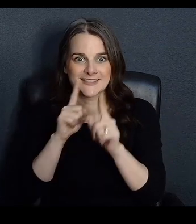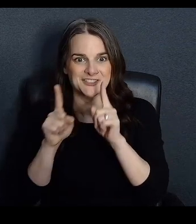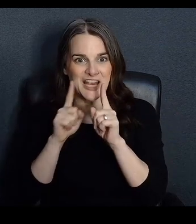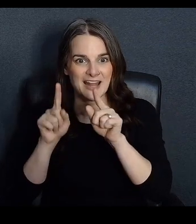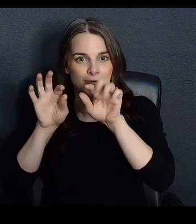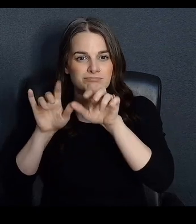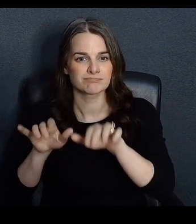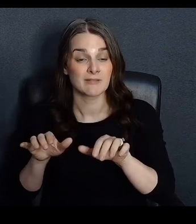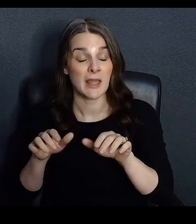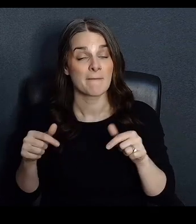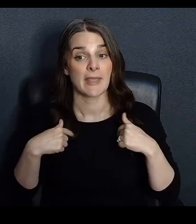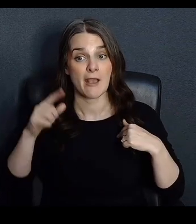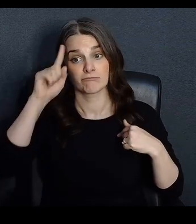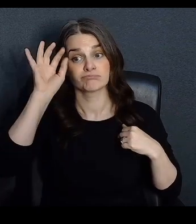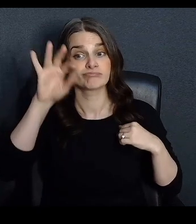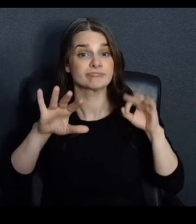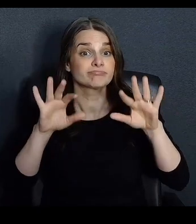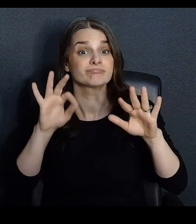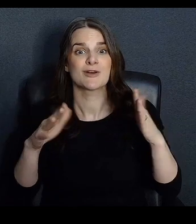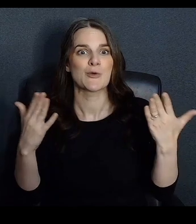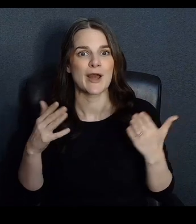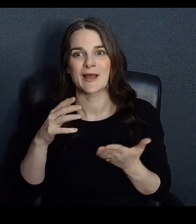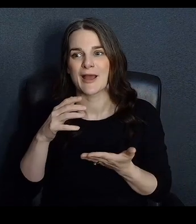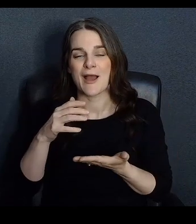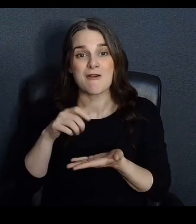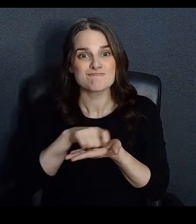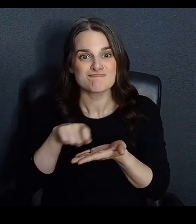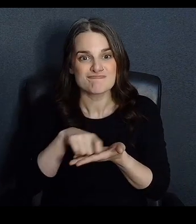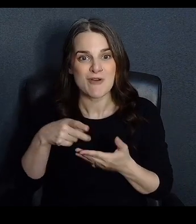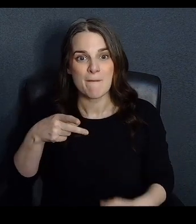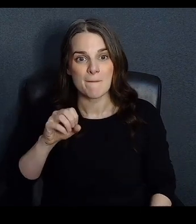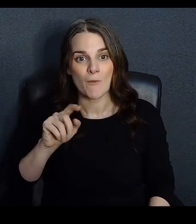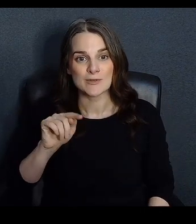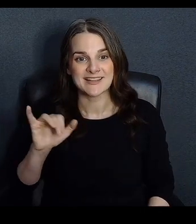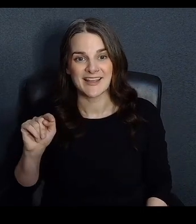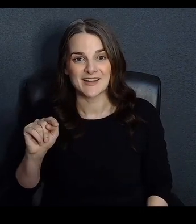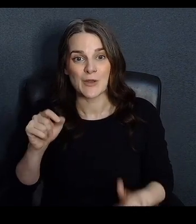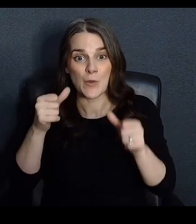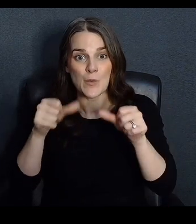Some examples that I've thought up to get us started are Post-it notes, wall calendars,